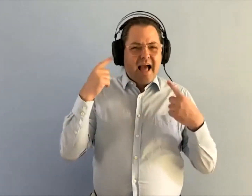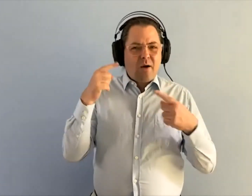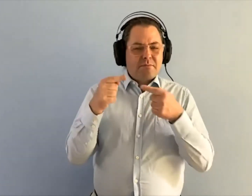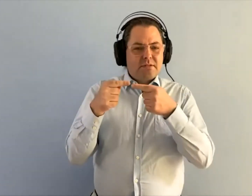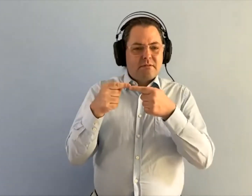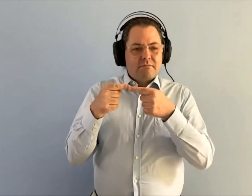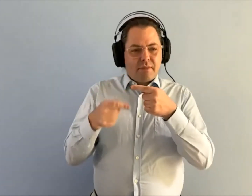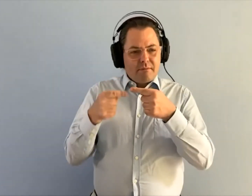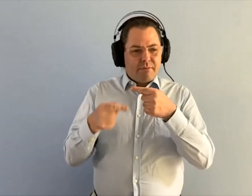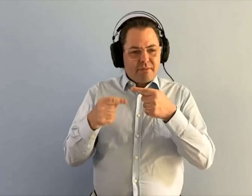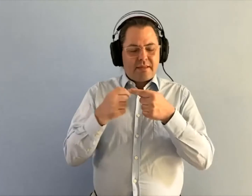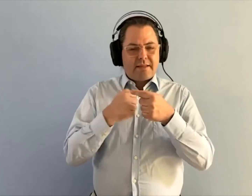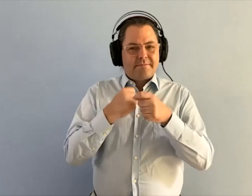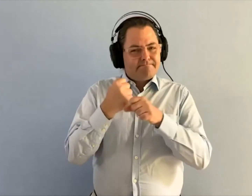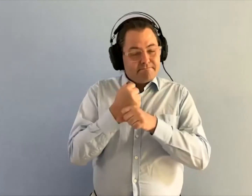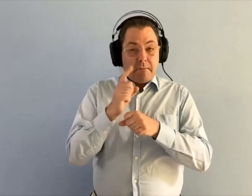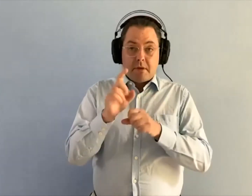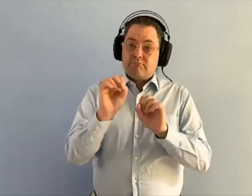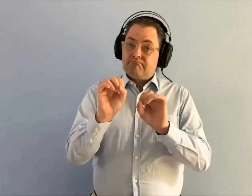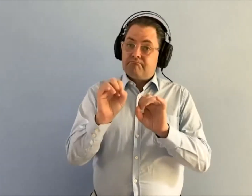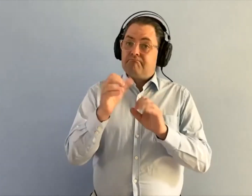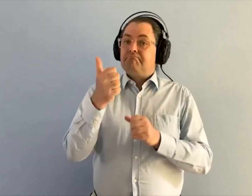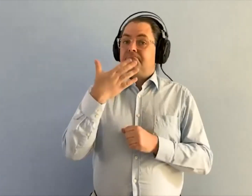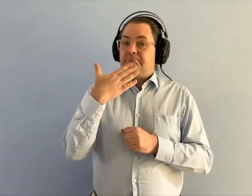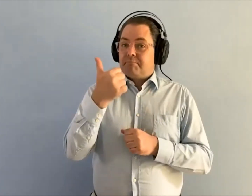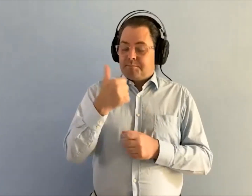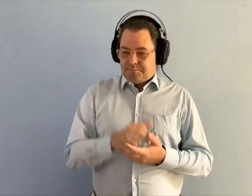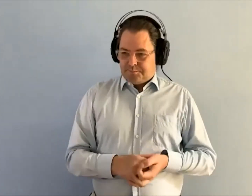interesting to learn about it from --